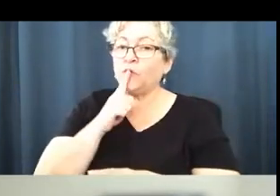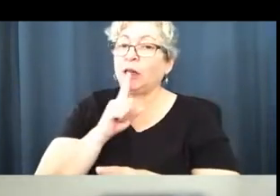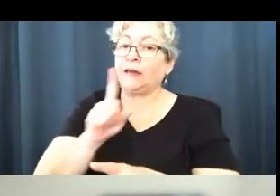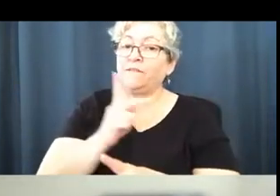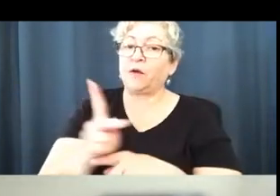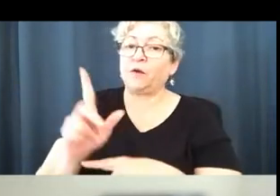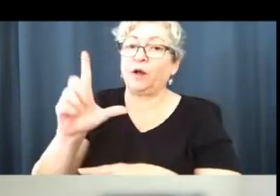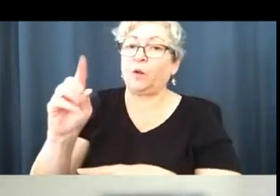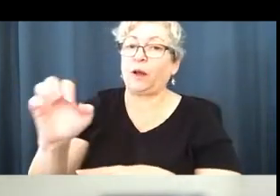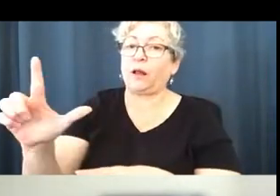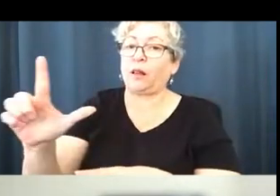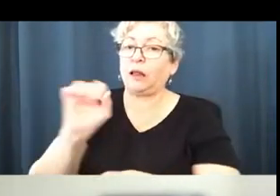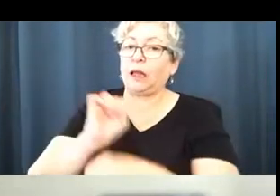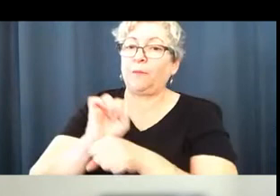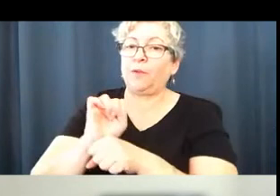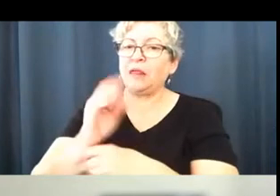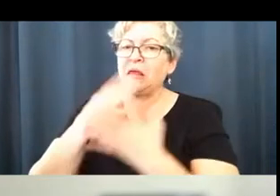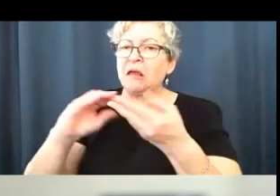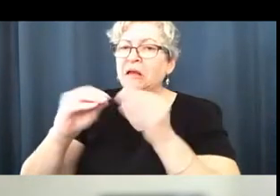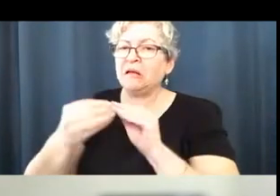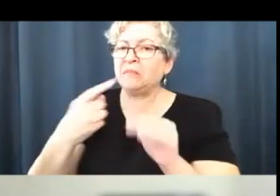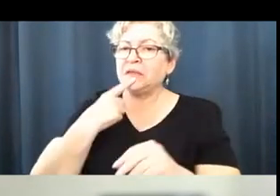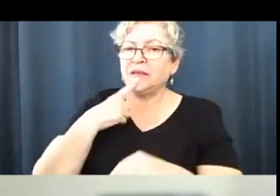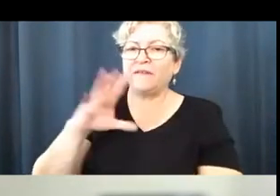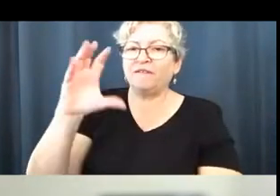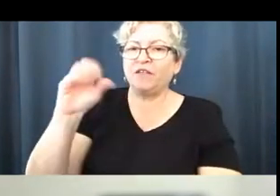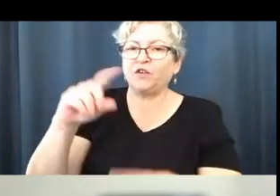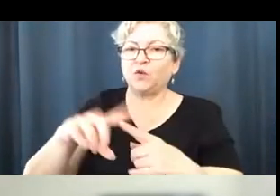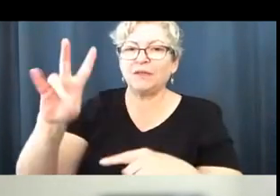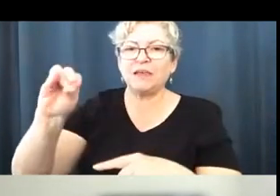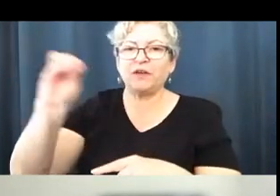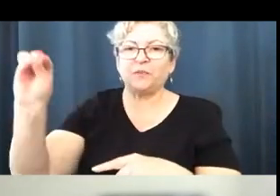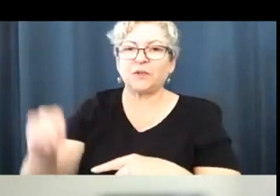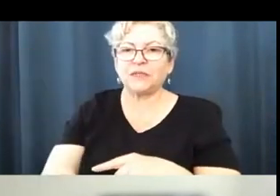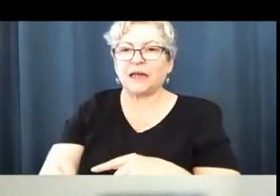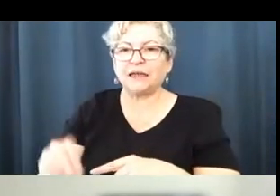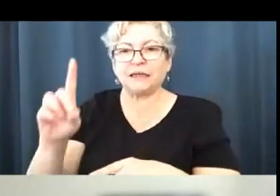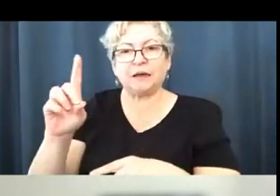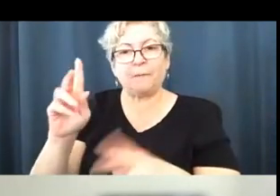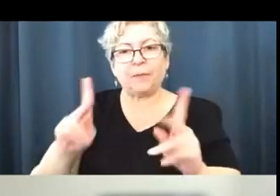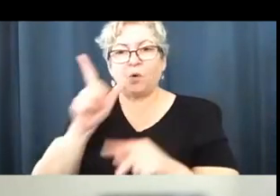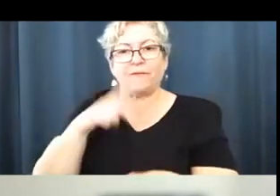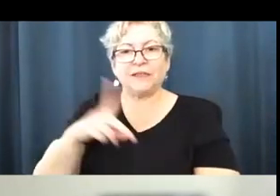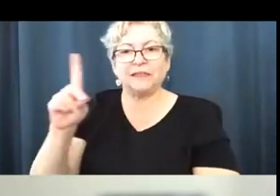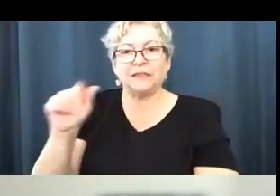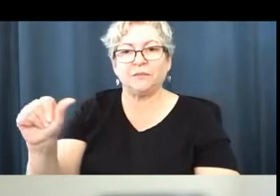I'm not sure the numbers somewhere between 50 and 70% people with disabilities are unemployed.